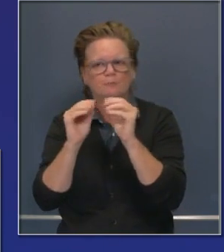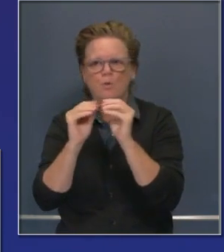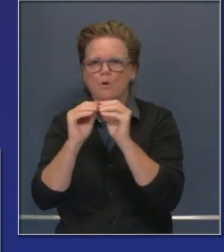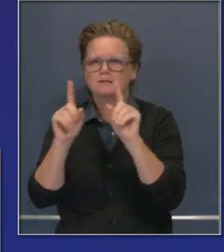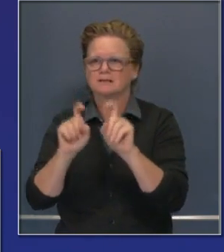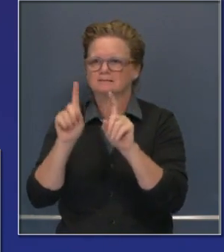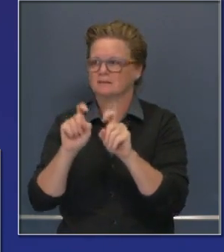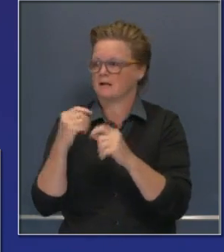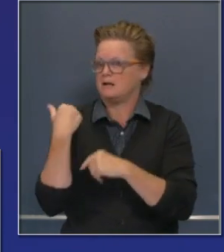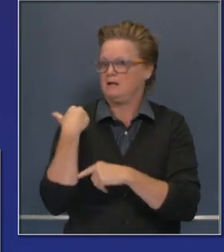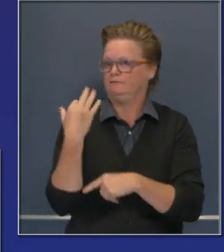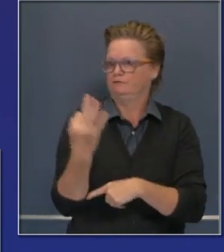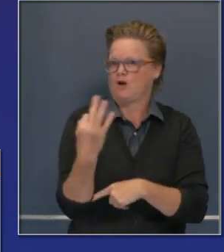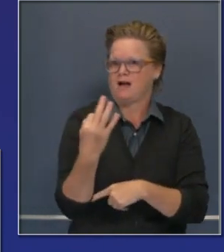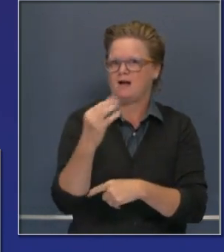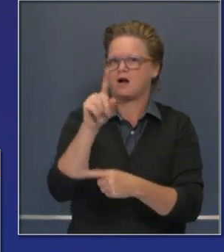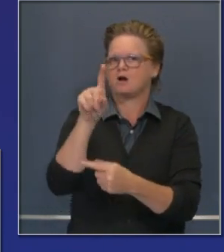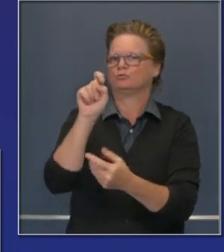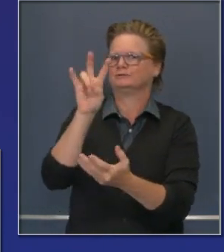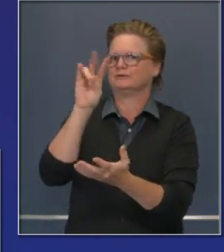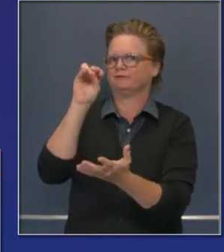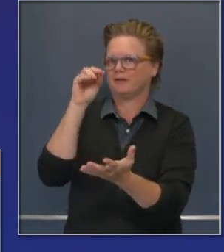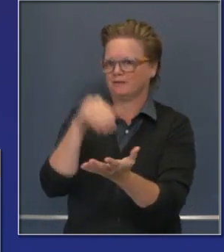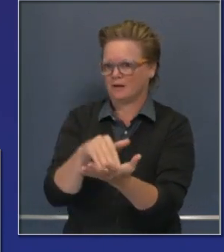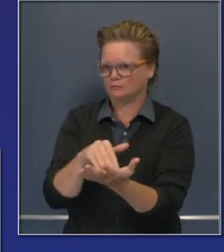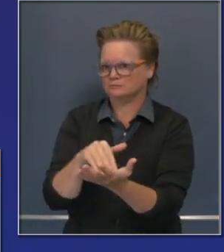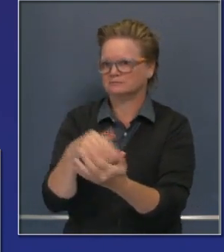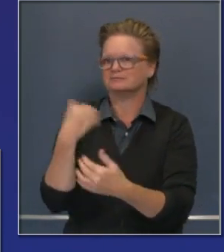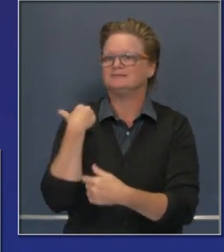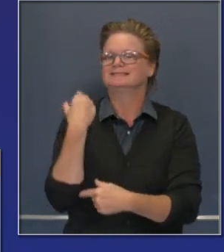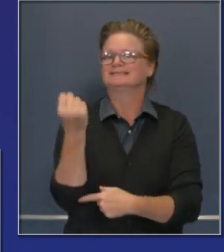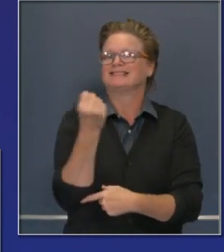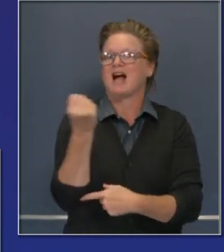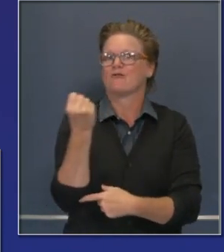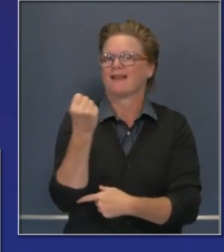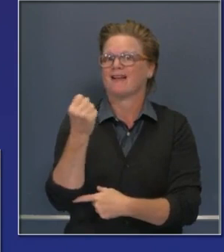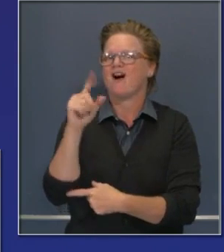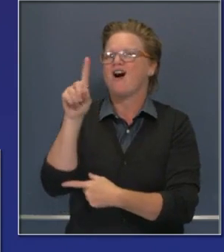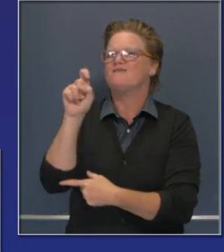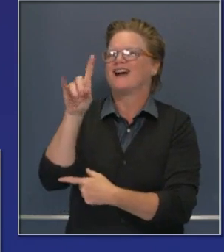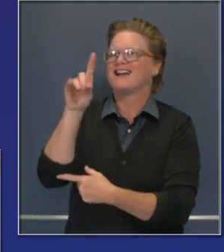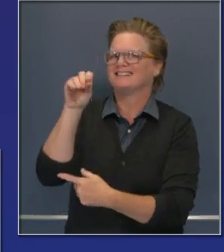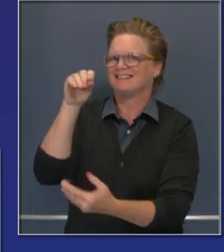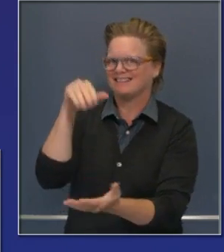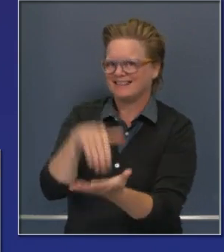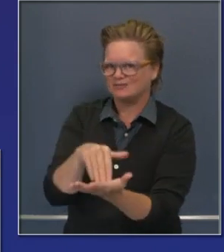DUCTED CLOSE TO A HUNDRED AND SEVENTY THOUSAND ON FRIDAY A HUNDRED AND EIGHTY THOUSAND ROUGHLY ON SATURDAY.